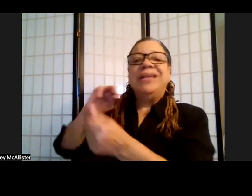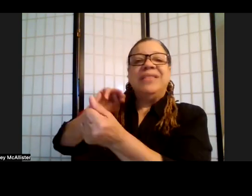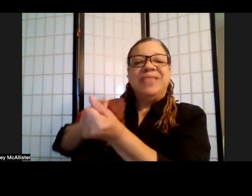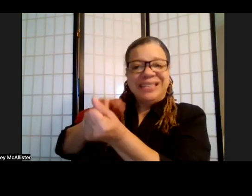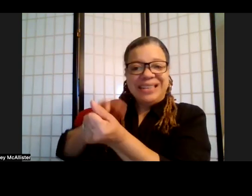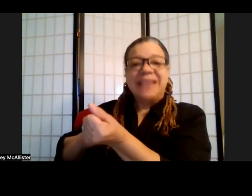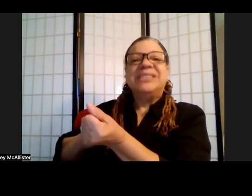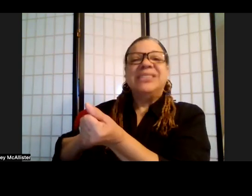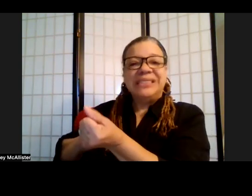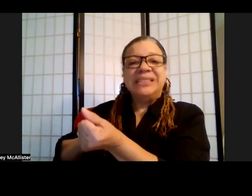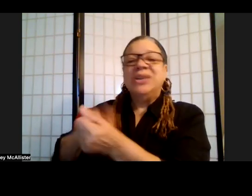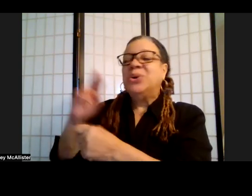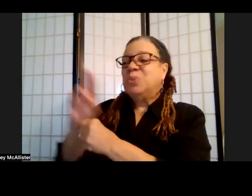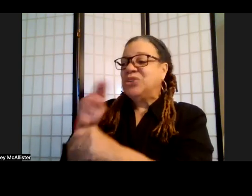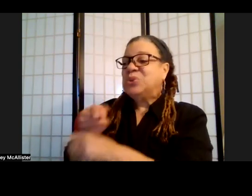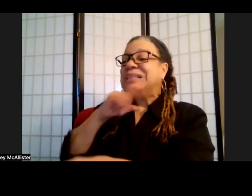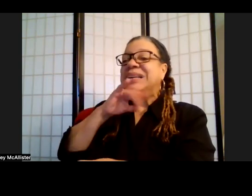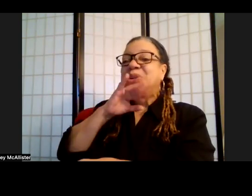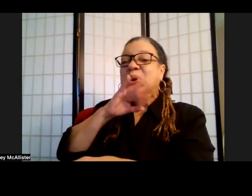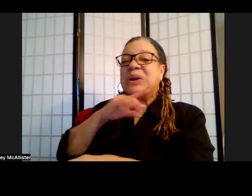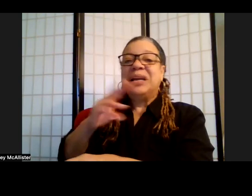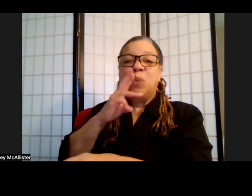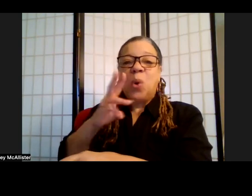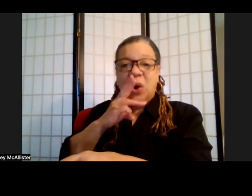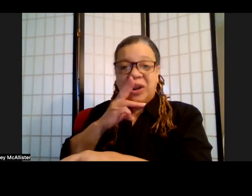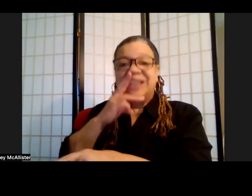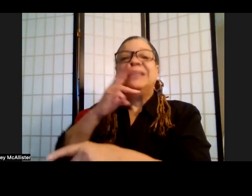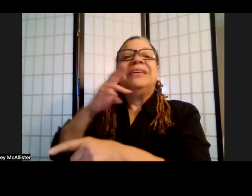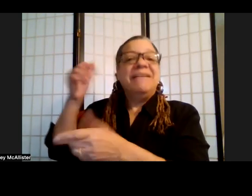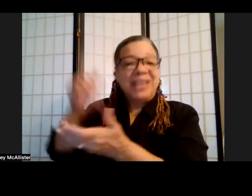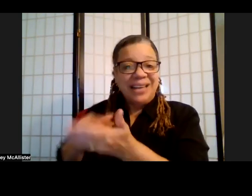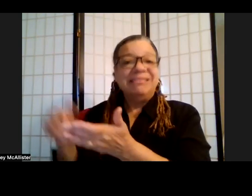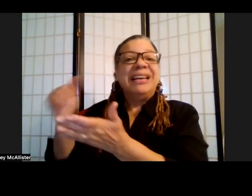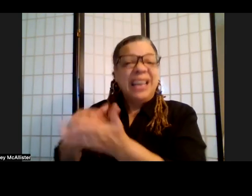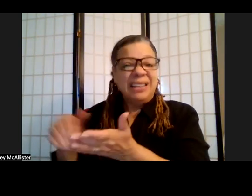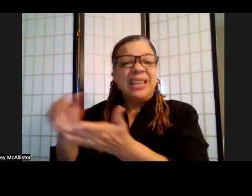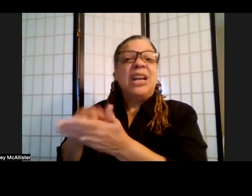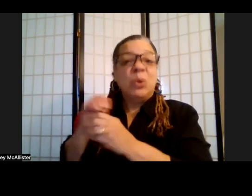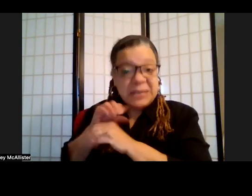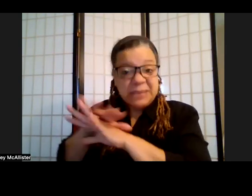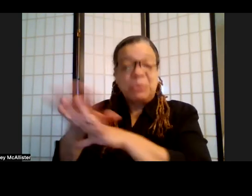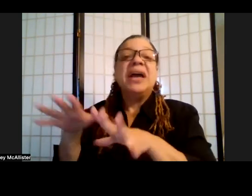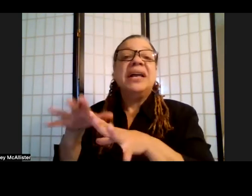especially that bucket of water, was a major source of infection that was spreading among the sex workers and the sailors.